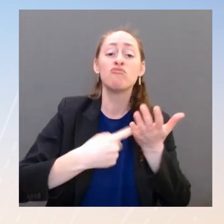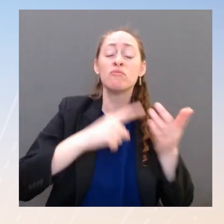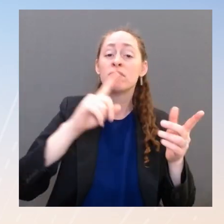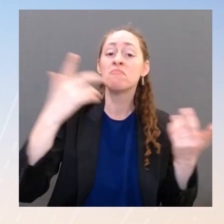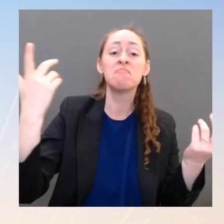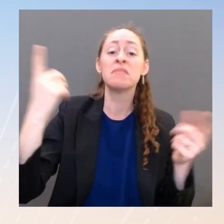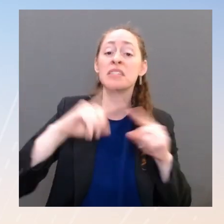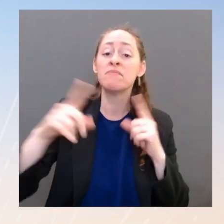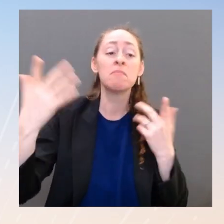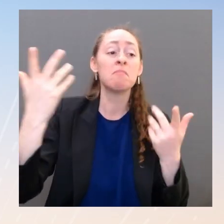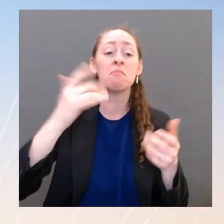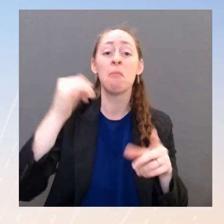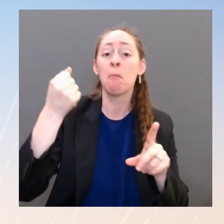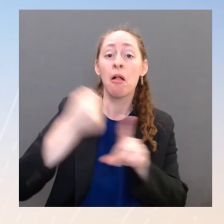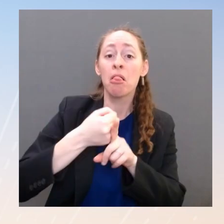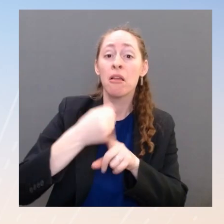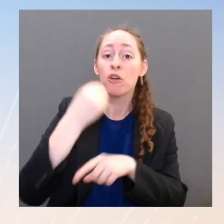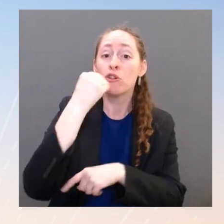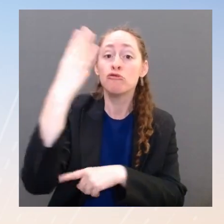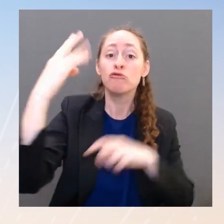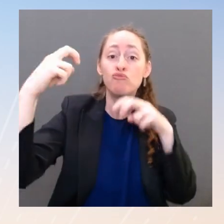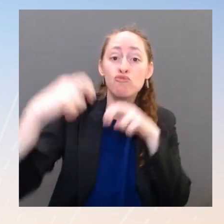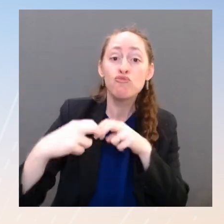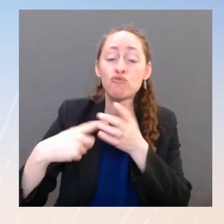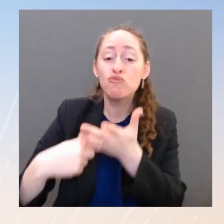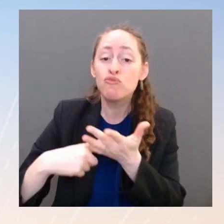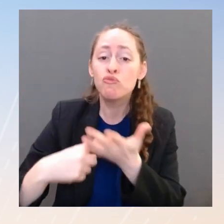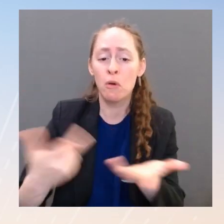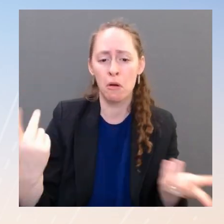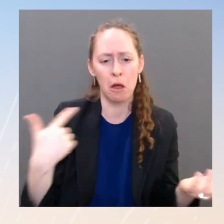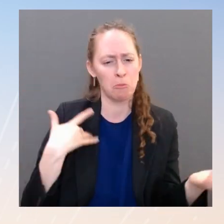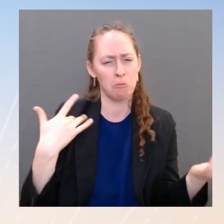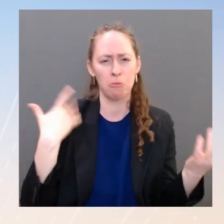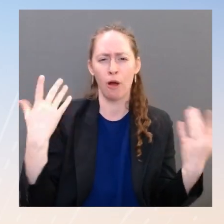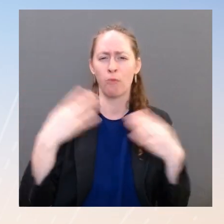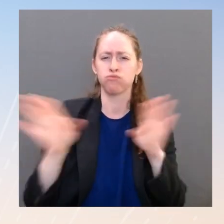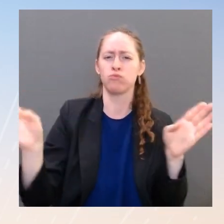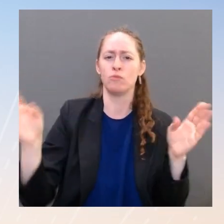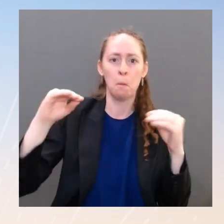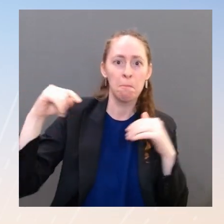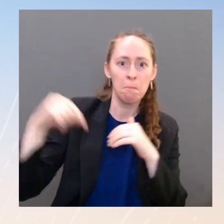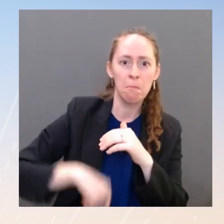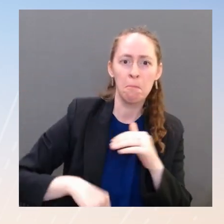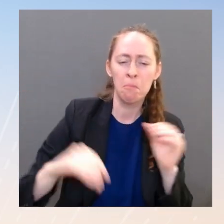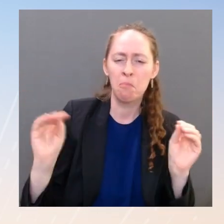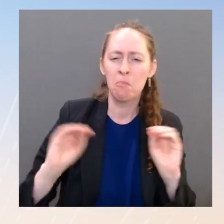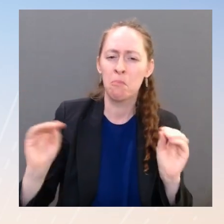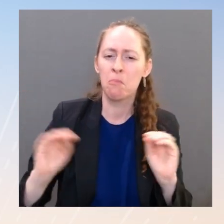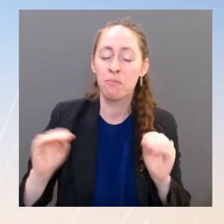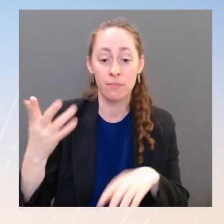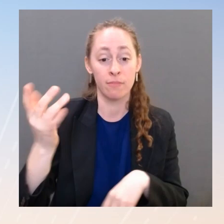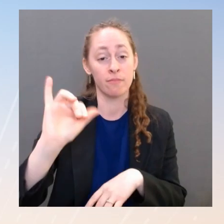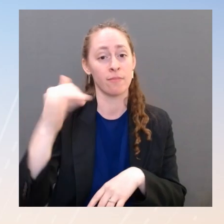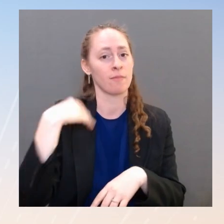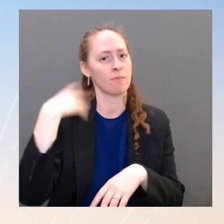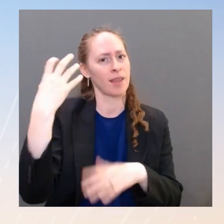I'll also note, which I don't remember if it was reported publicly, but if it wasn't, he had -- he had lunch last week with former President Obama as well.